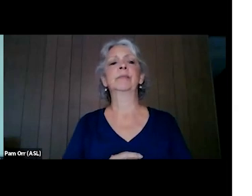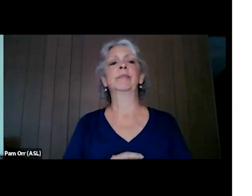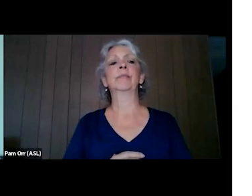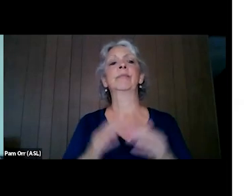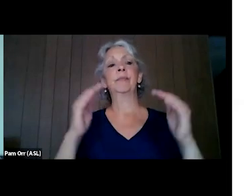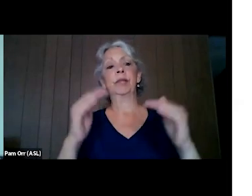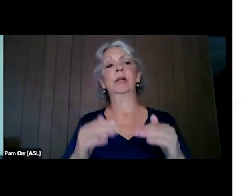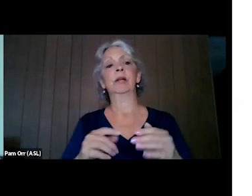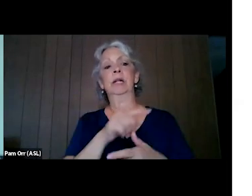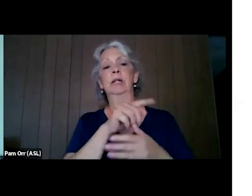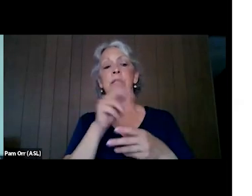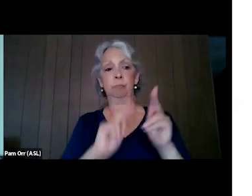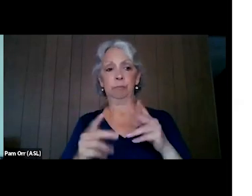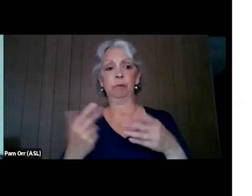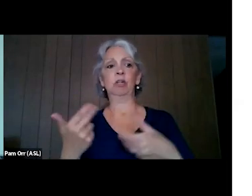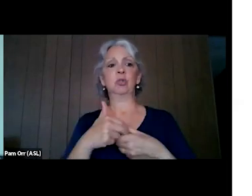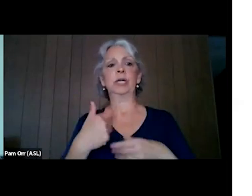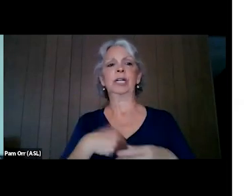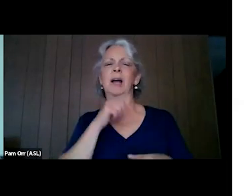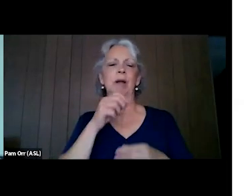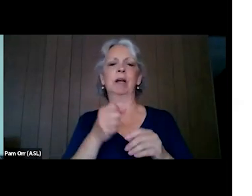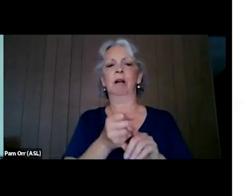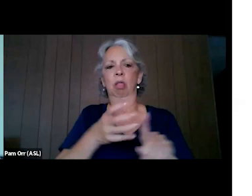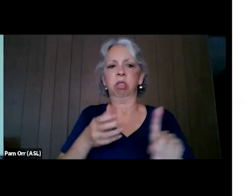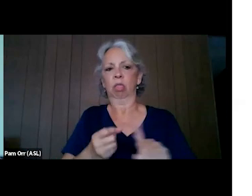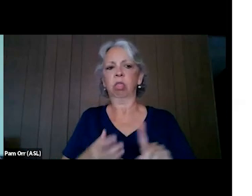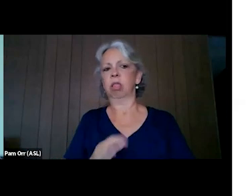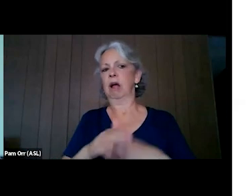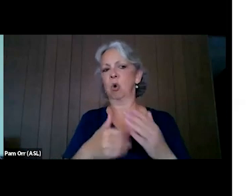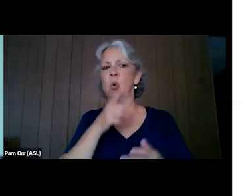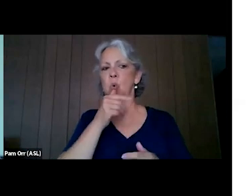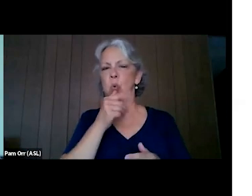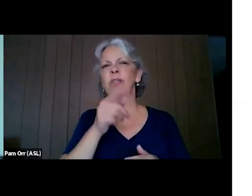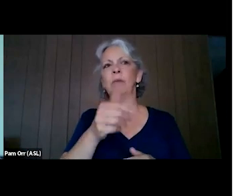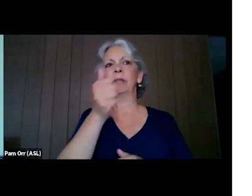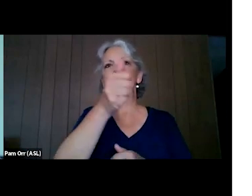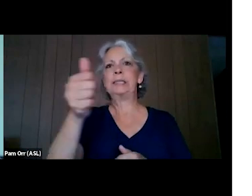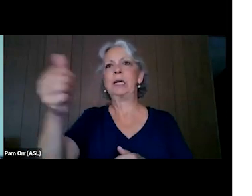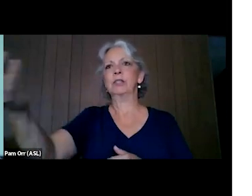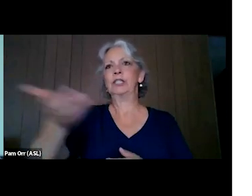These are the folks who are joining us. I'm not gonna go too in depth on who they are 'cause they're each gonna introduce themselves